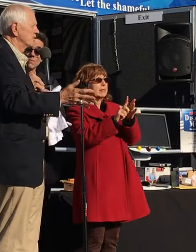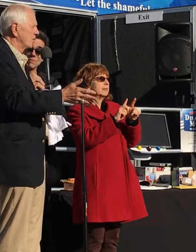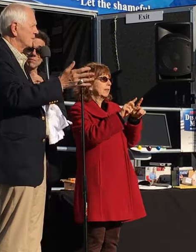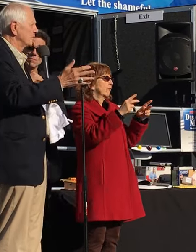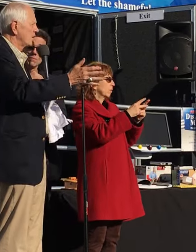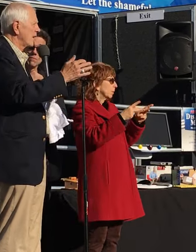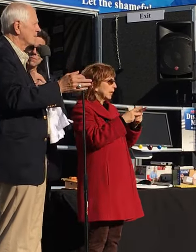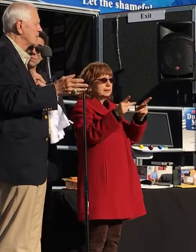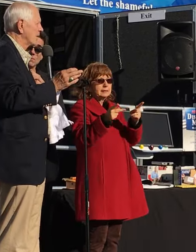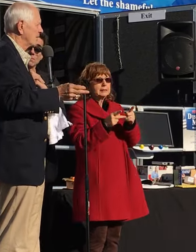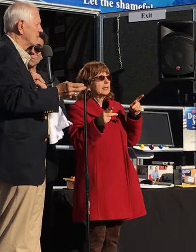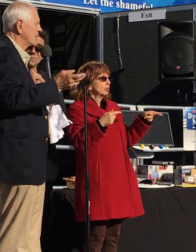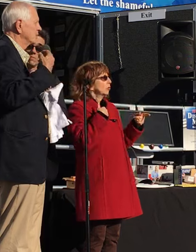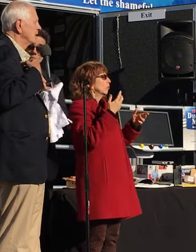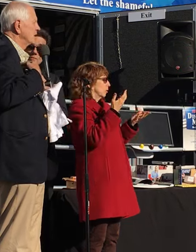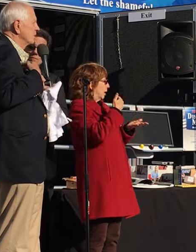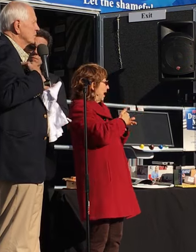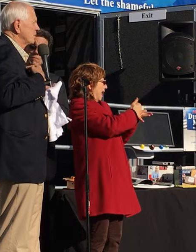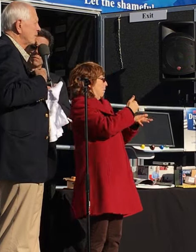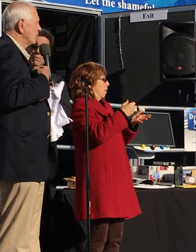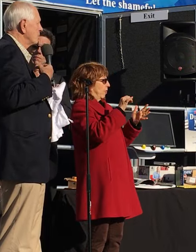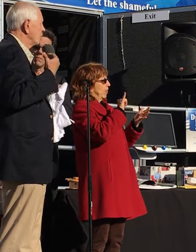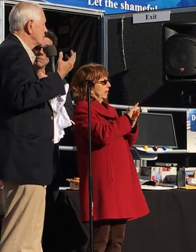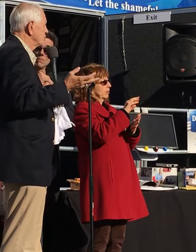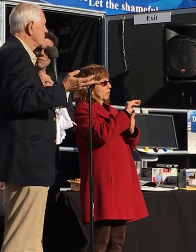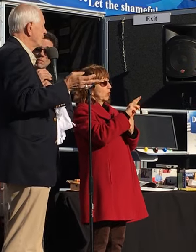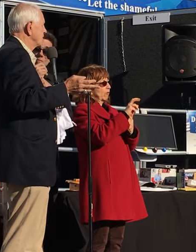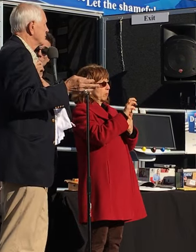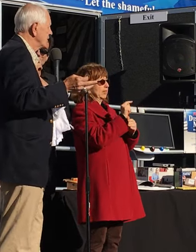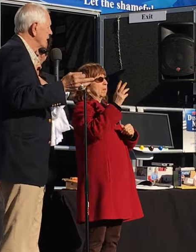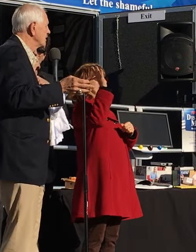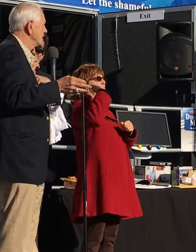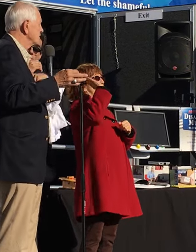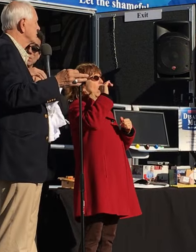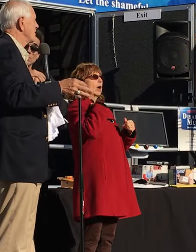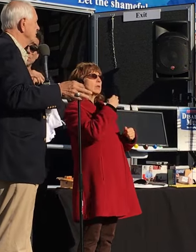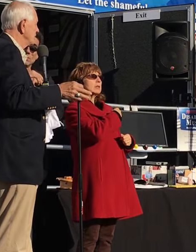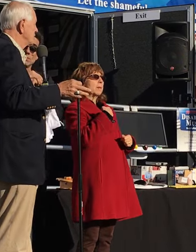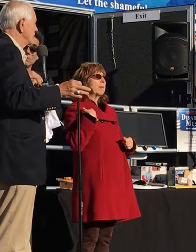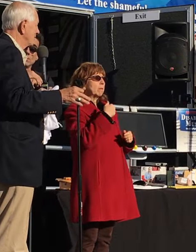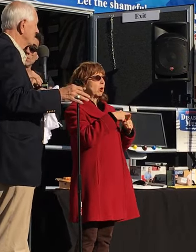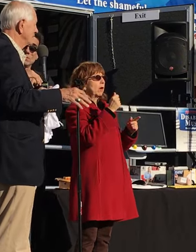and so I am very happy about that I was a member of the board of supervisors in 1972